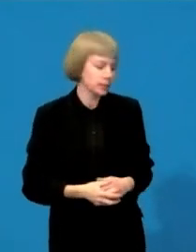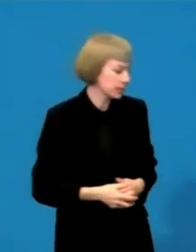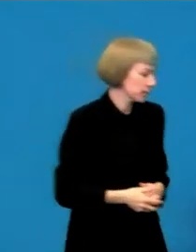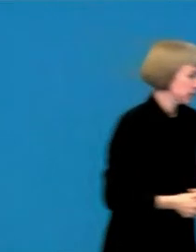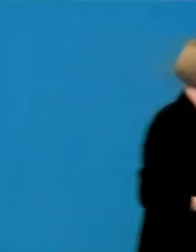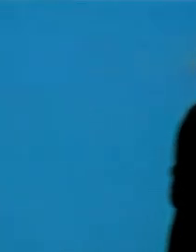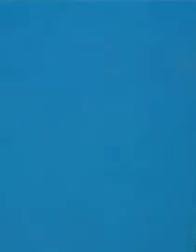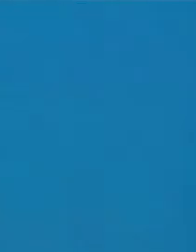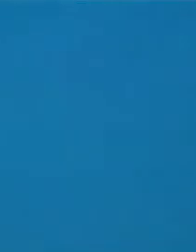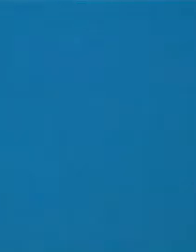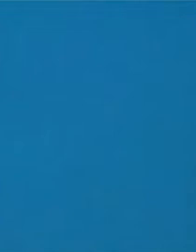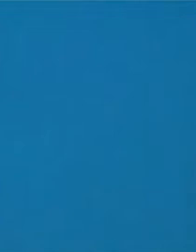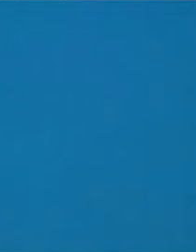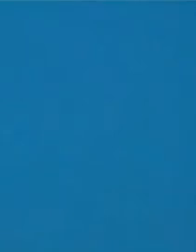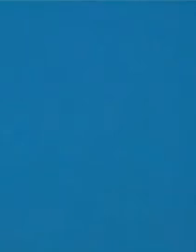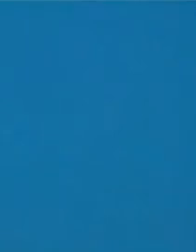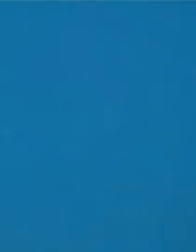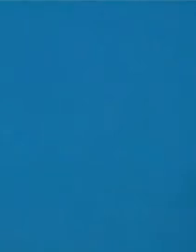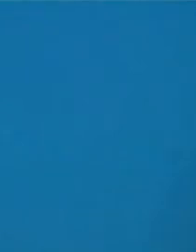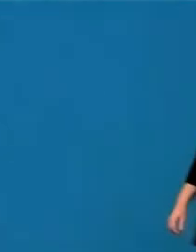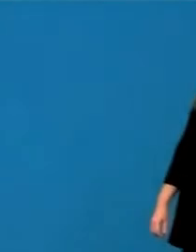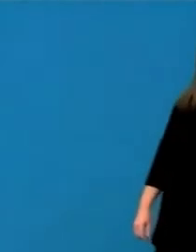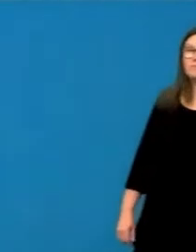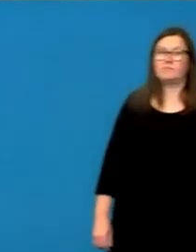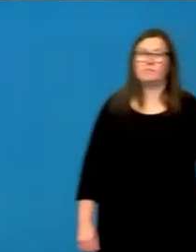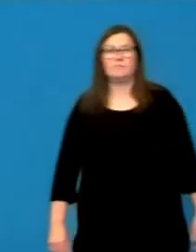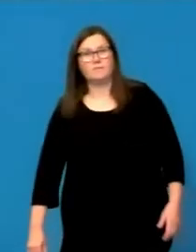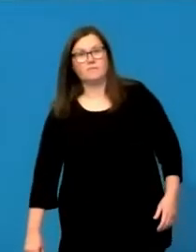And is that cultural learning, that's really important not only for